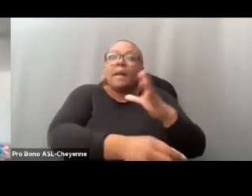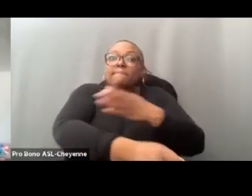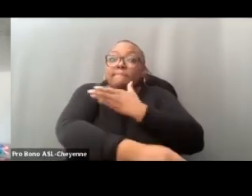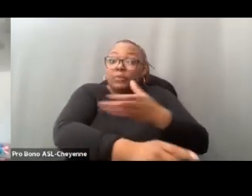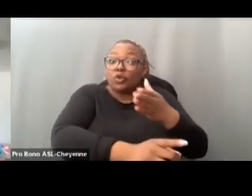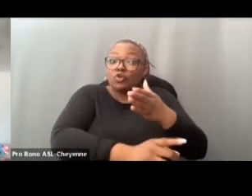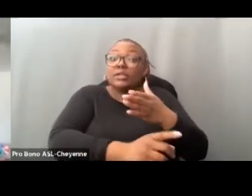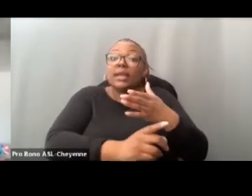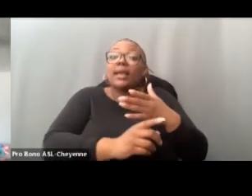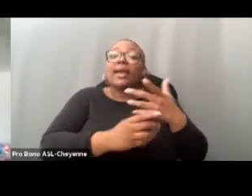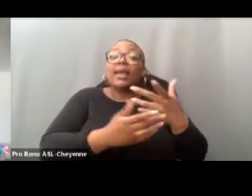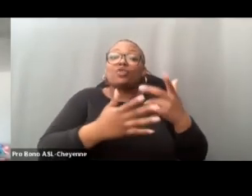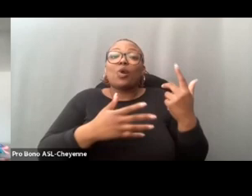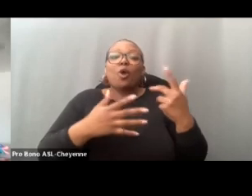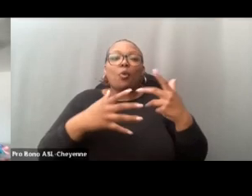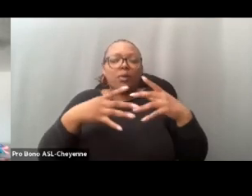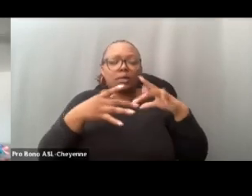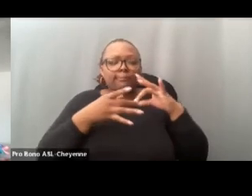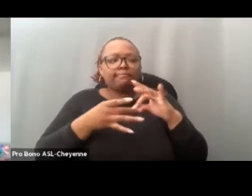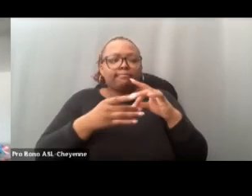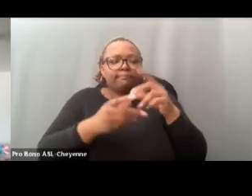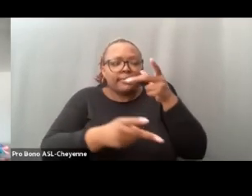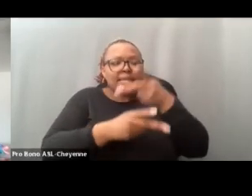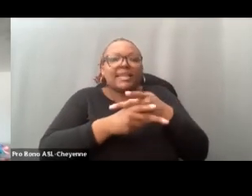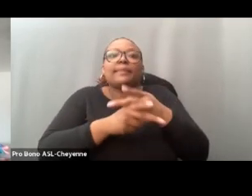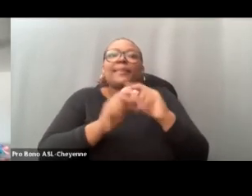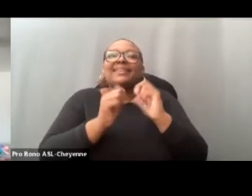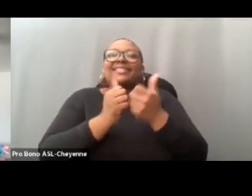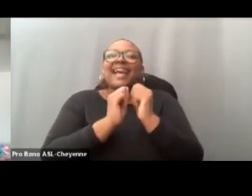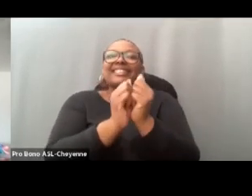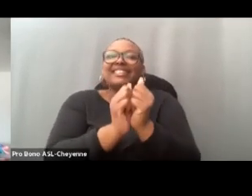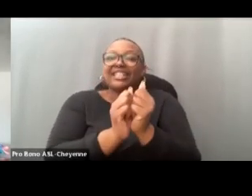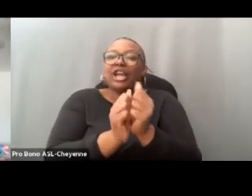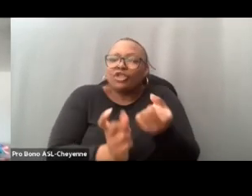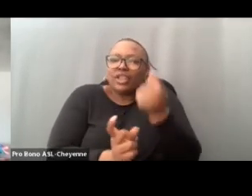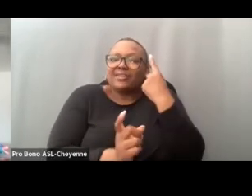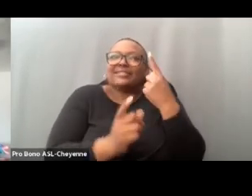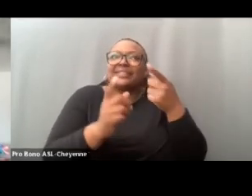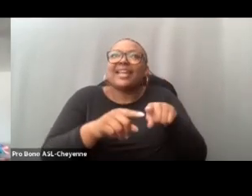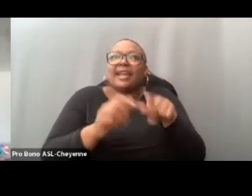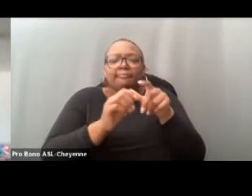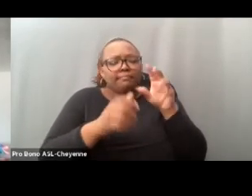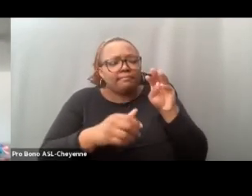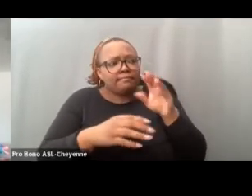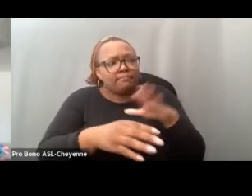was what was holding society together in Mali. And so they banned it.